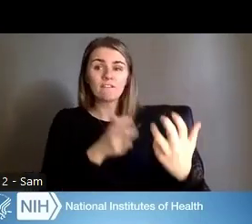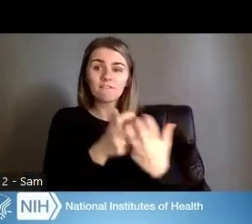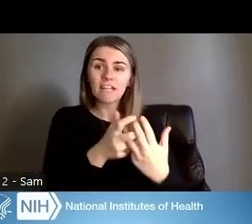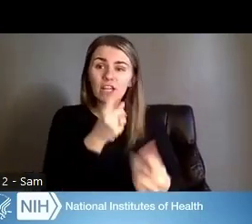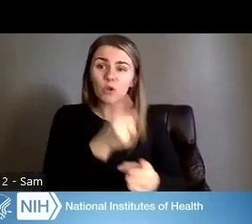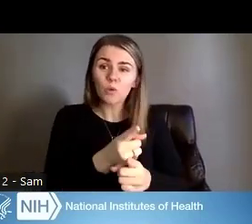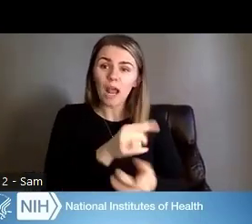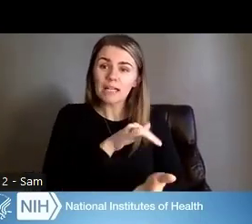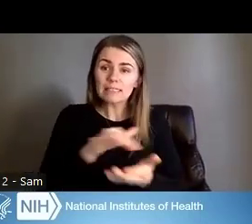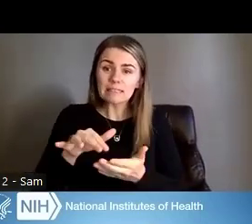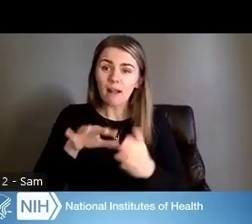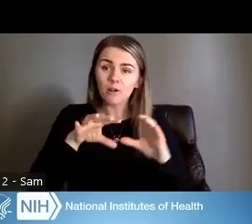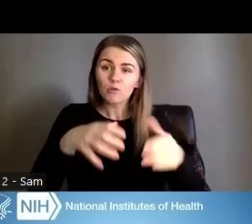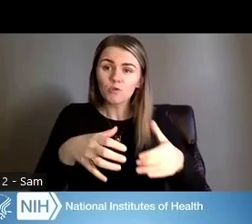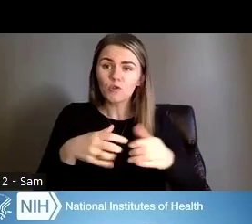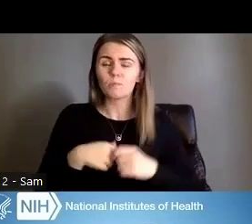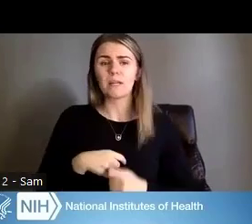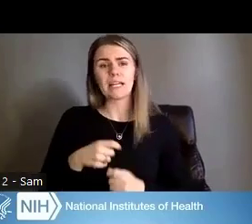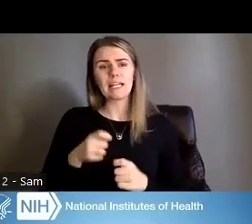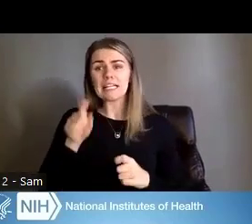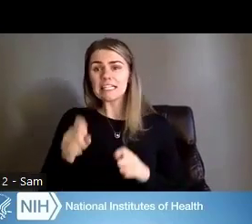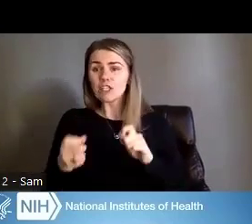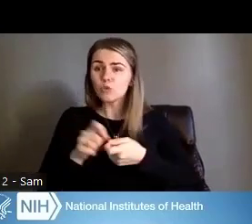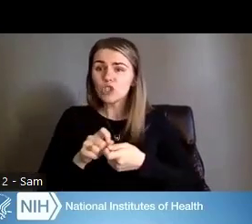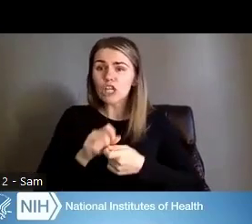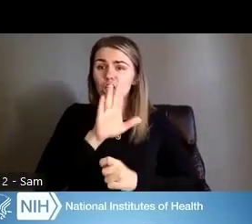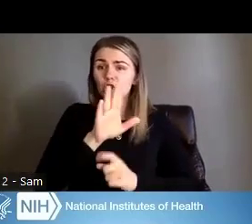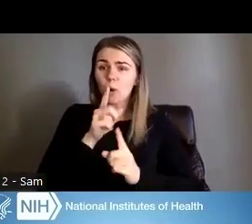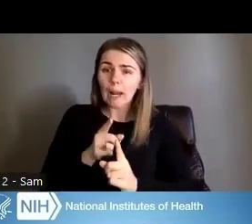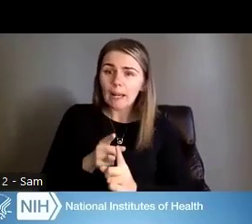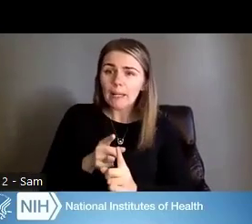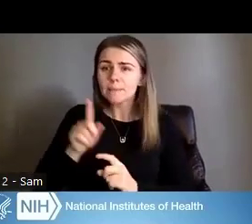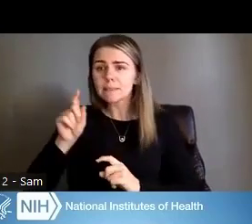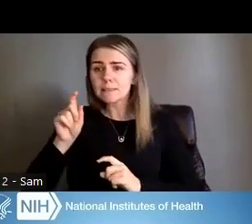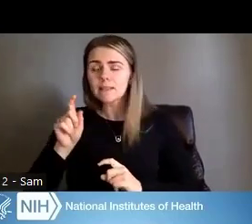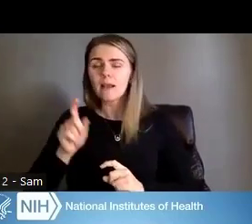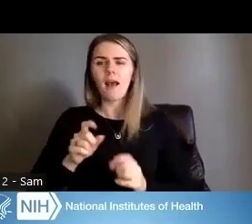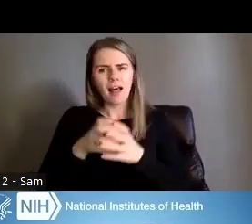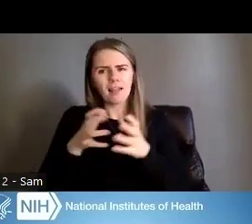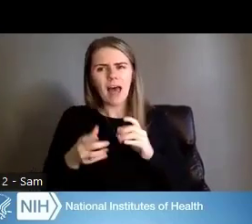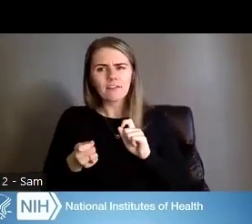There's a lot of tweaking that can be done and not just give up and throw it away and start over.